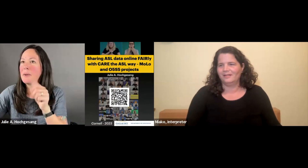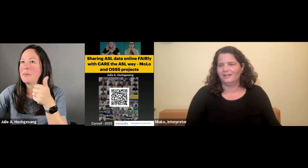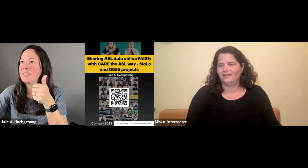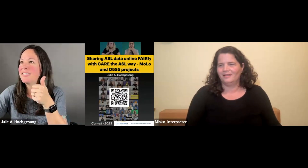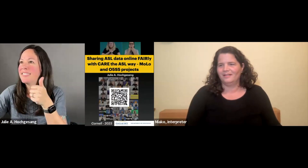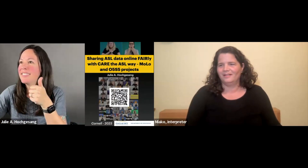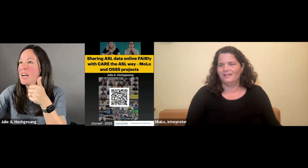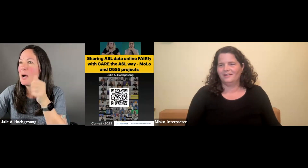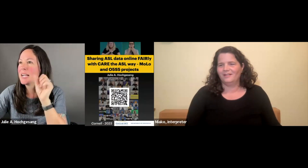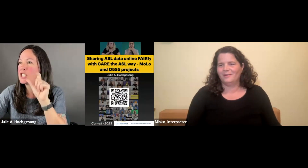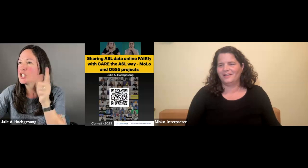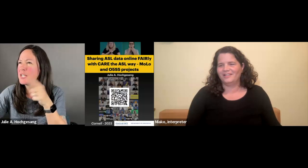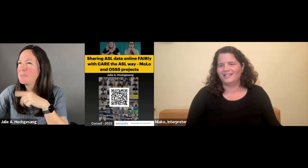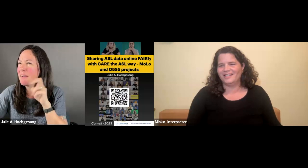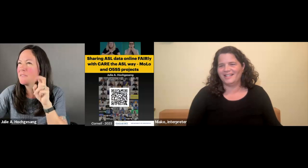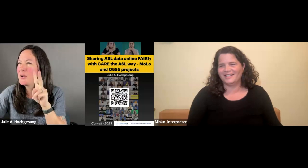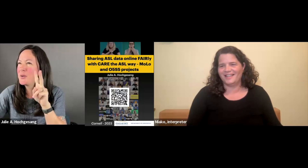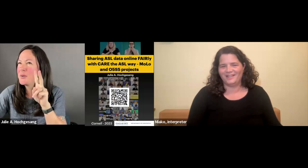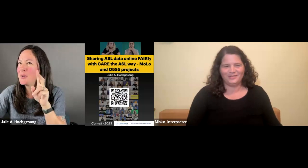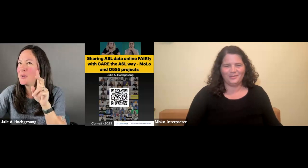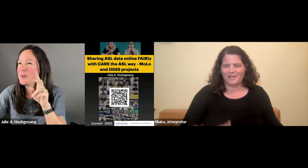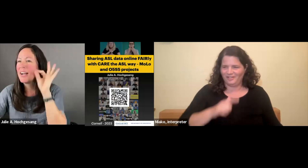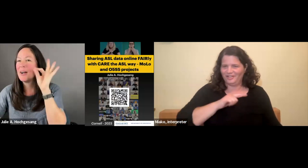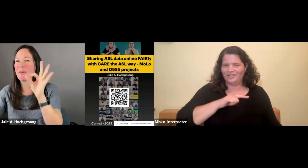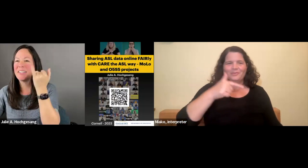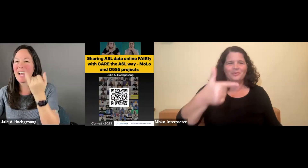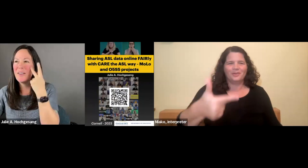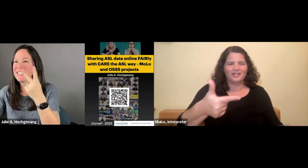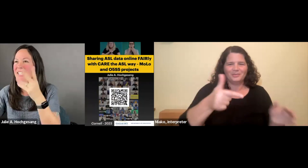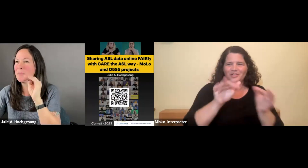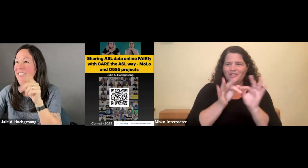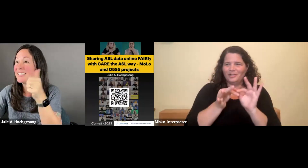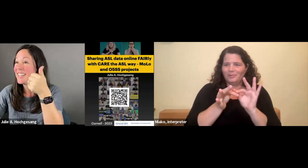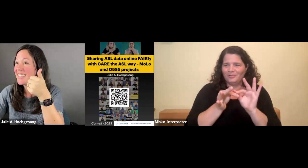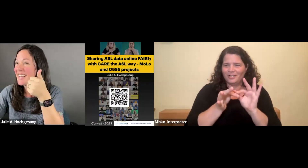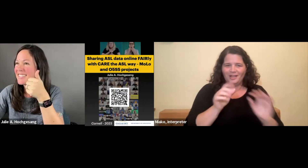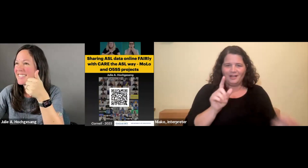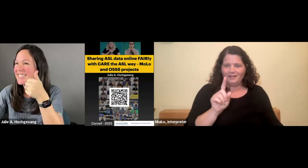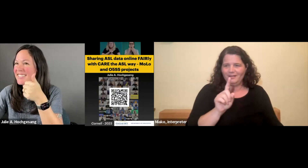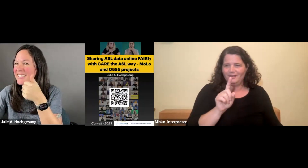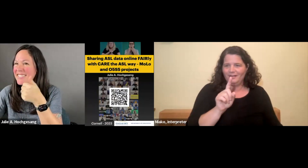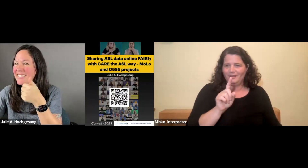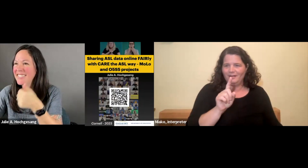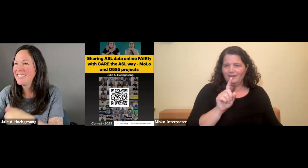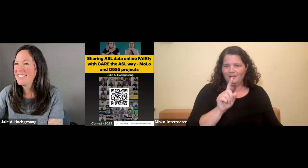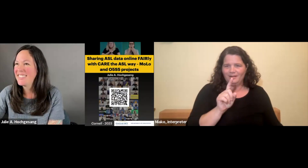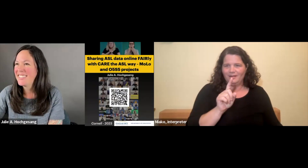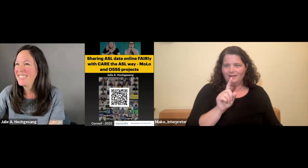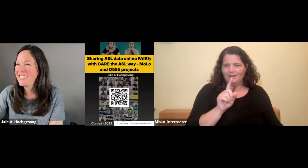later oh my goodness yes thank you so much we're gonna switch interpreters